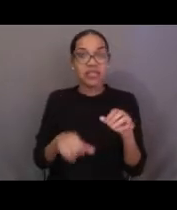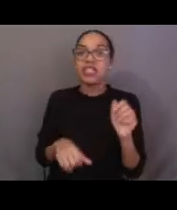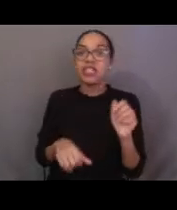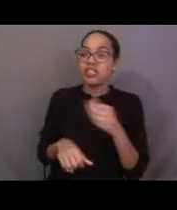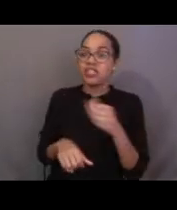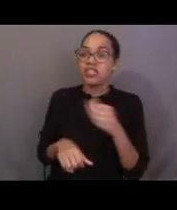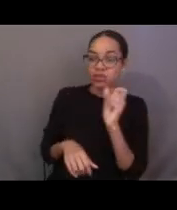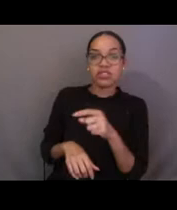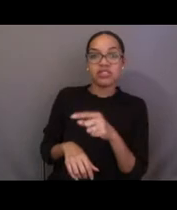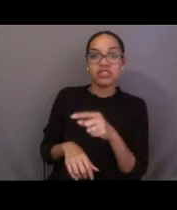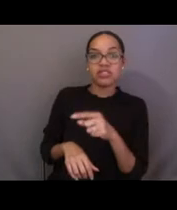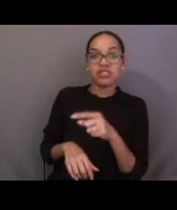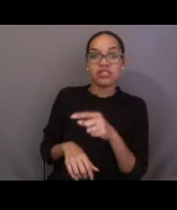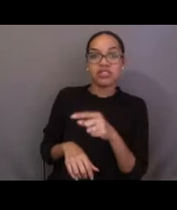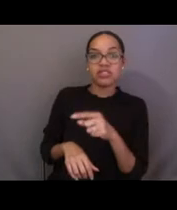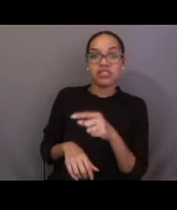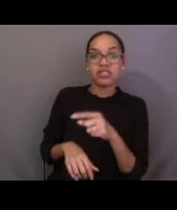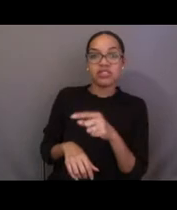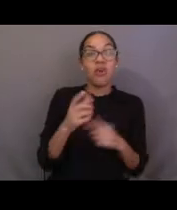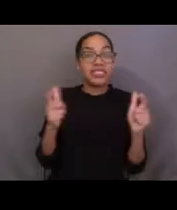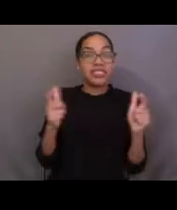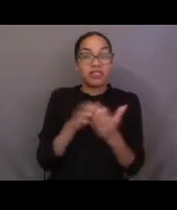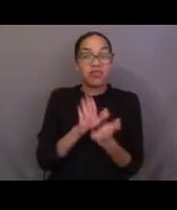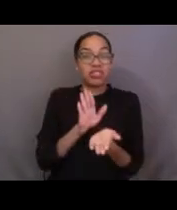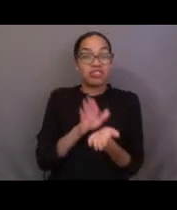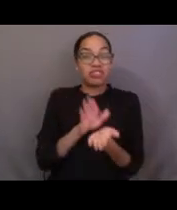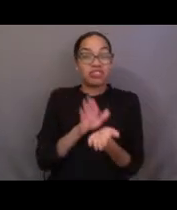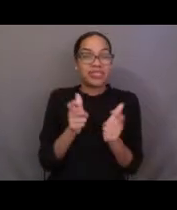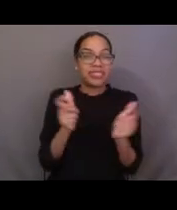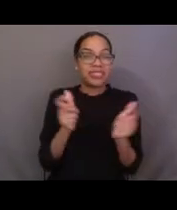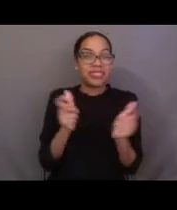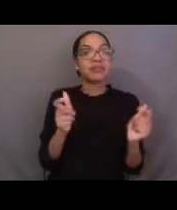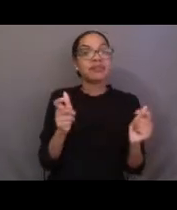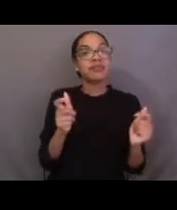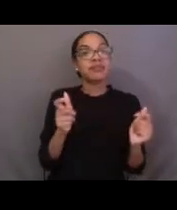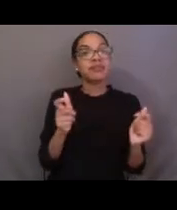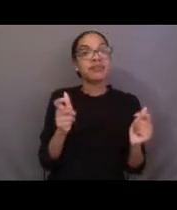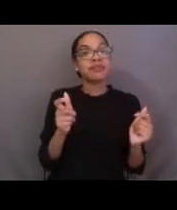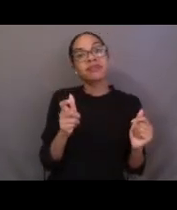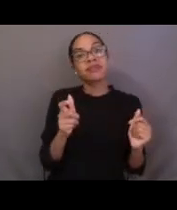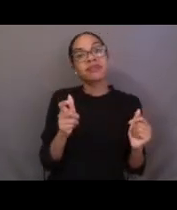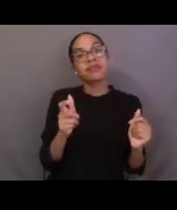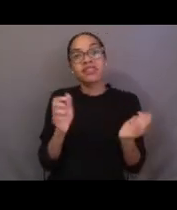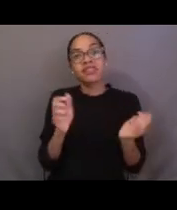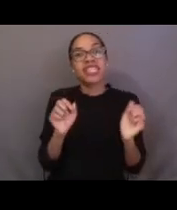These are big oysters. These are the size that you could buy on E-oysters or bigger.